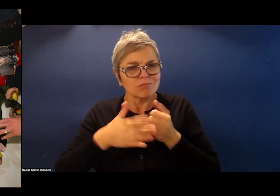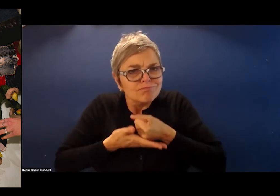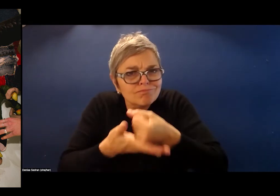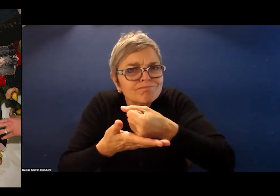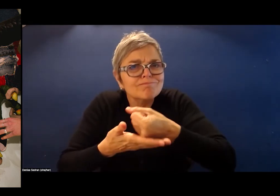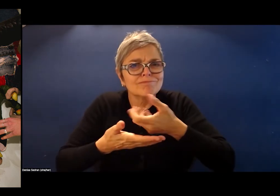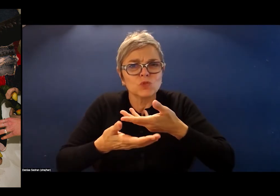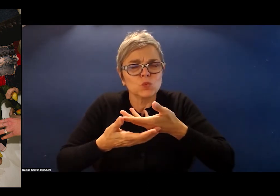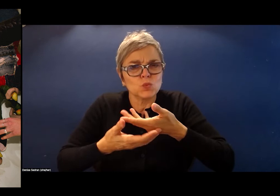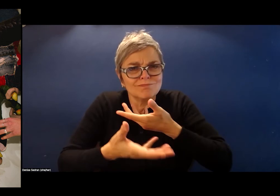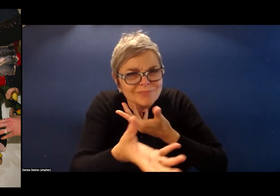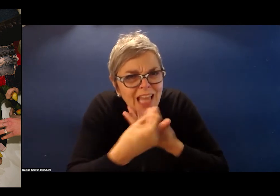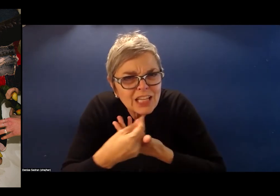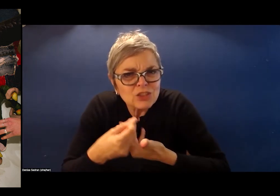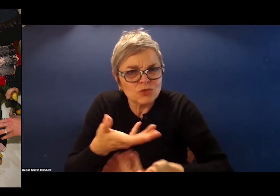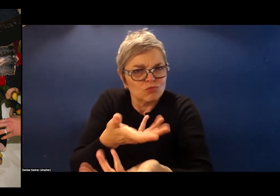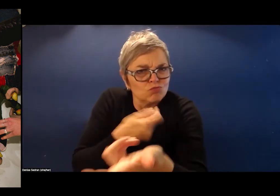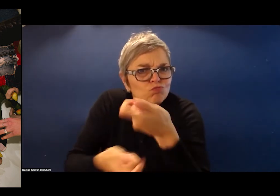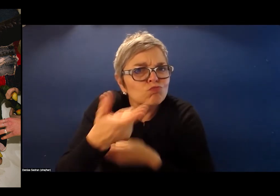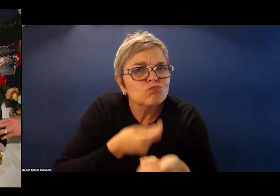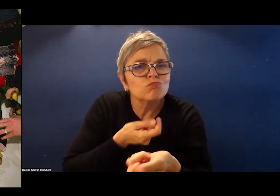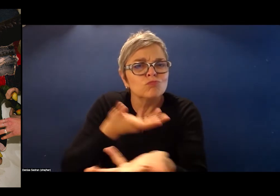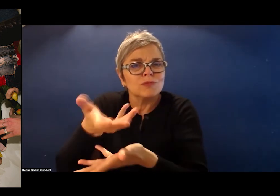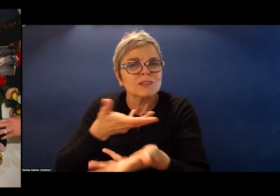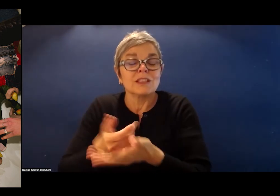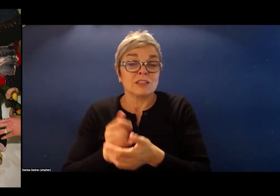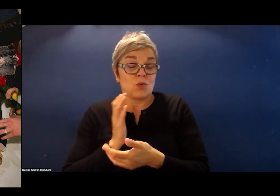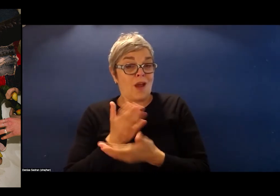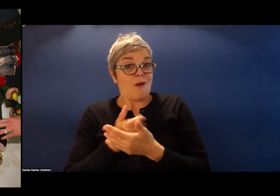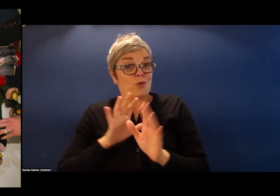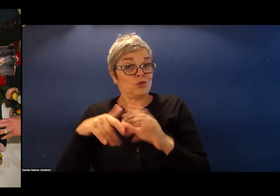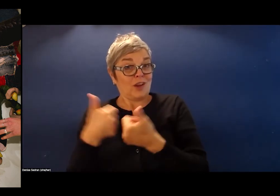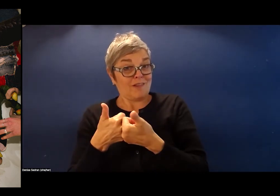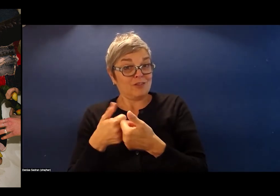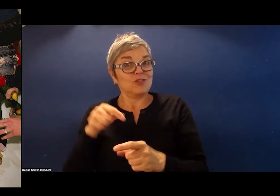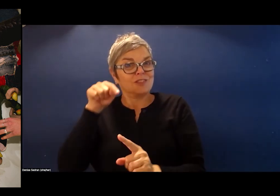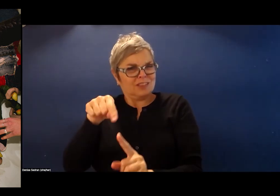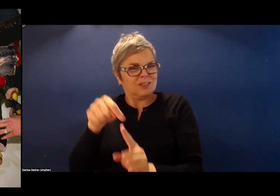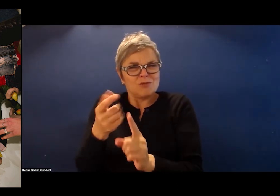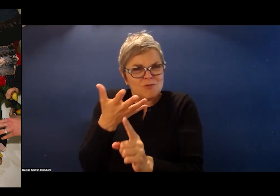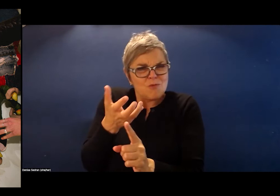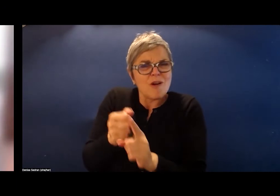to the opportunities for participating in a conversation around content that we offered in the field school.